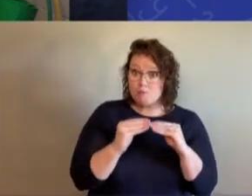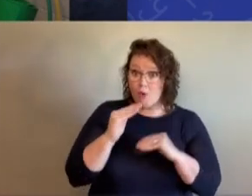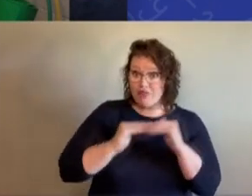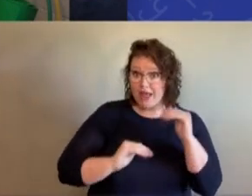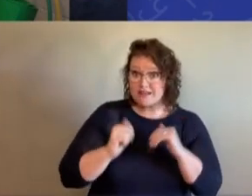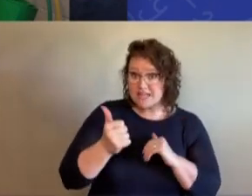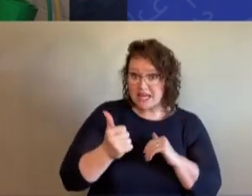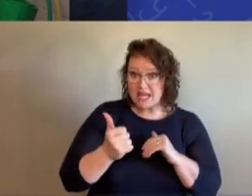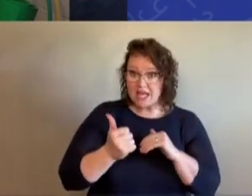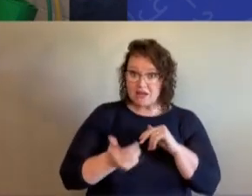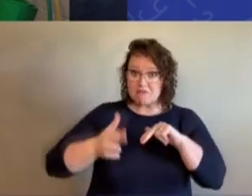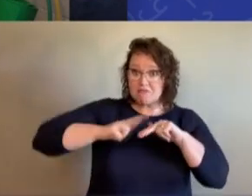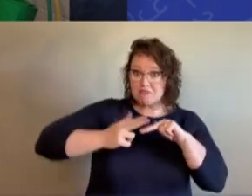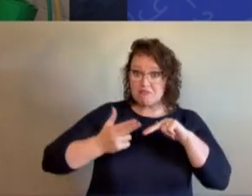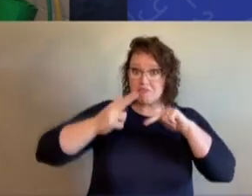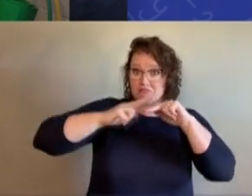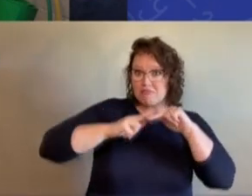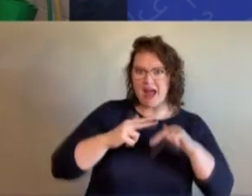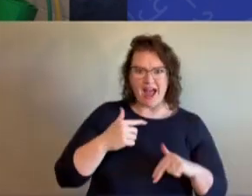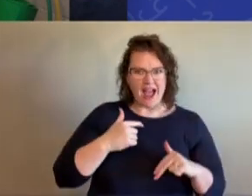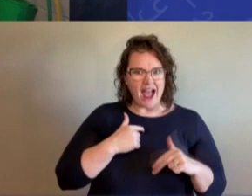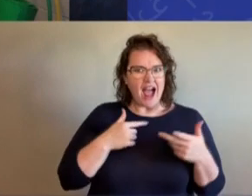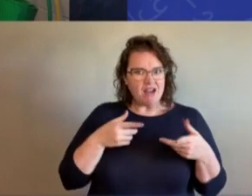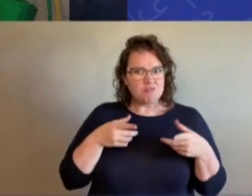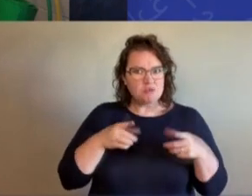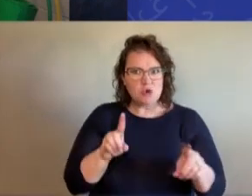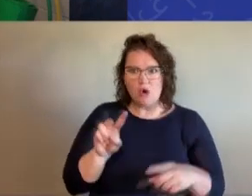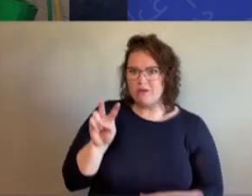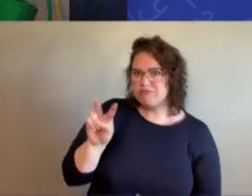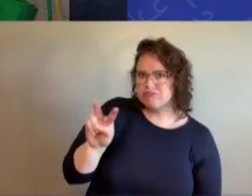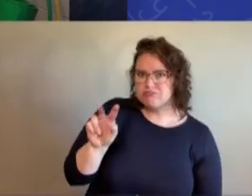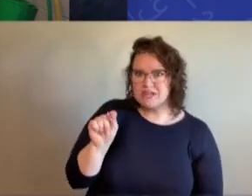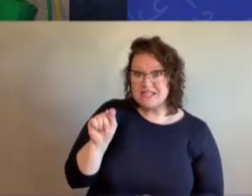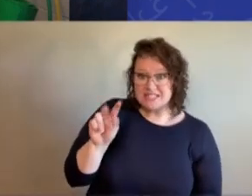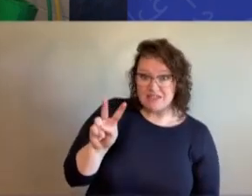Feel free, if you want to at any time, you want to try it again, increasing the time, increasing